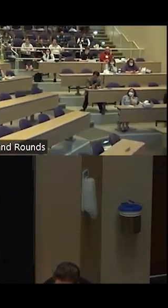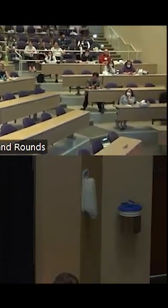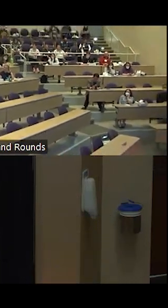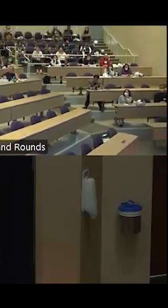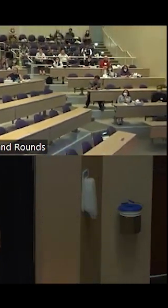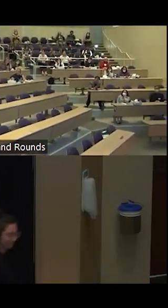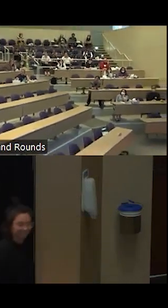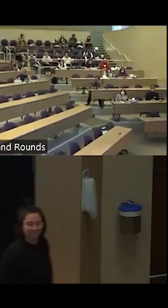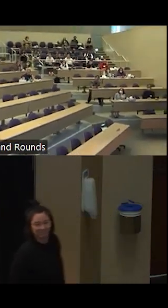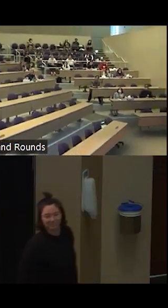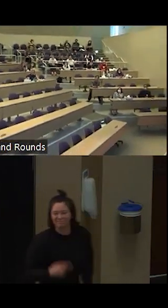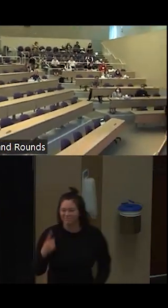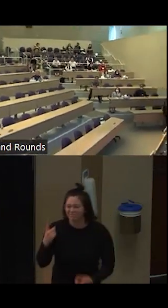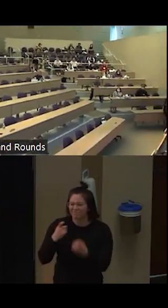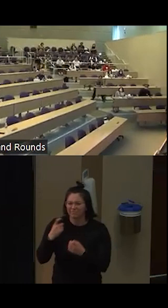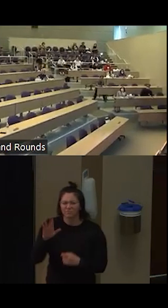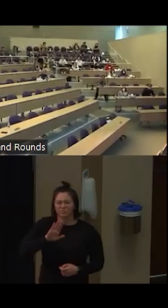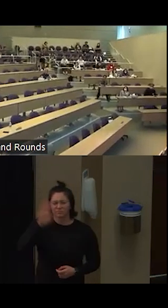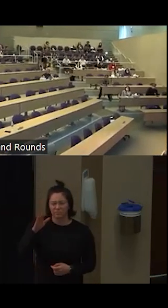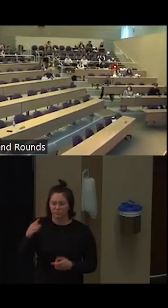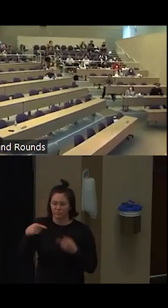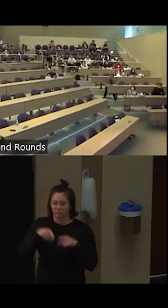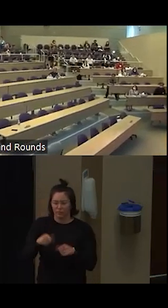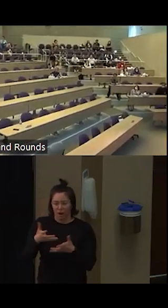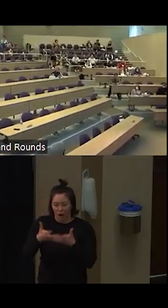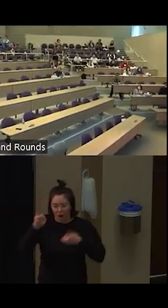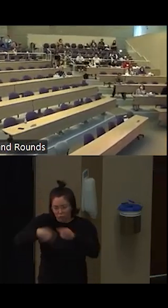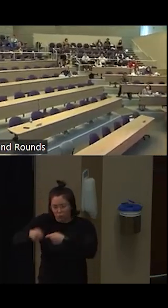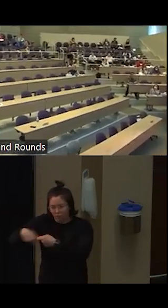dosing essentially of this especially in the time of a lot of turnover and so forth which is really